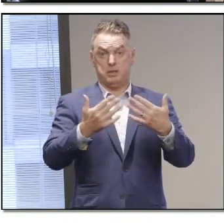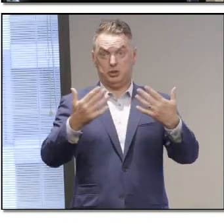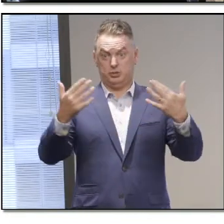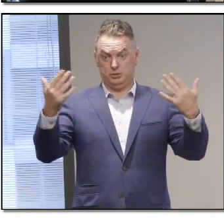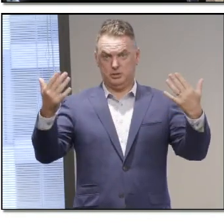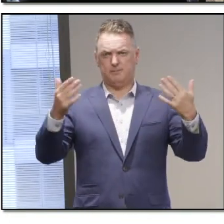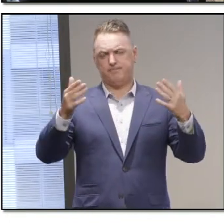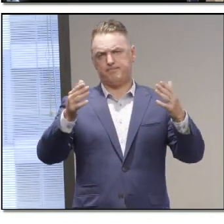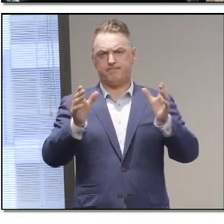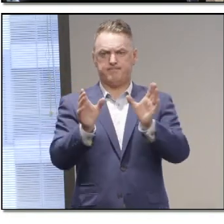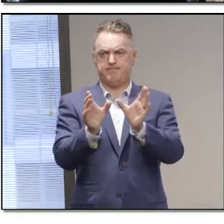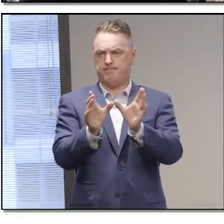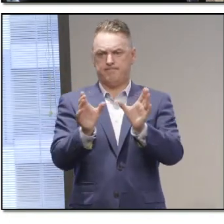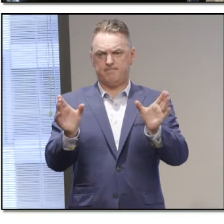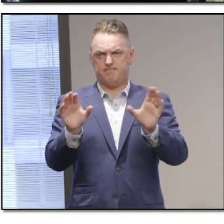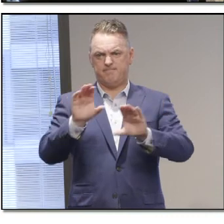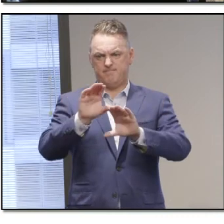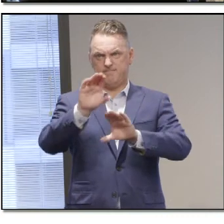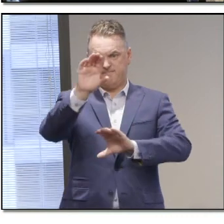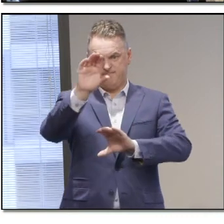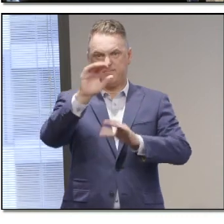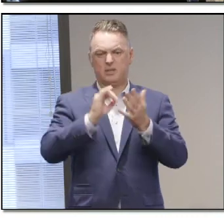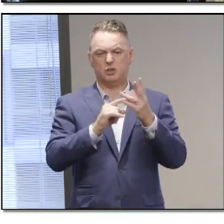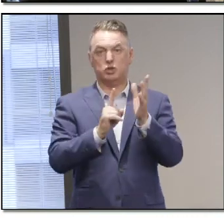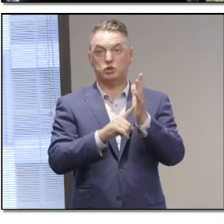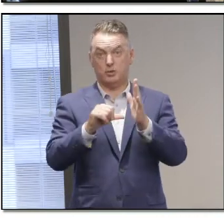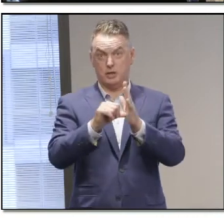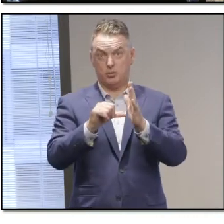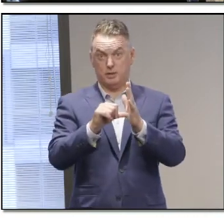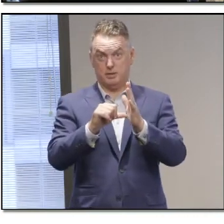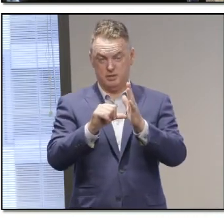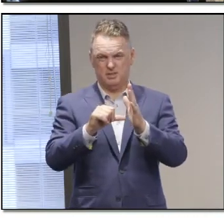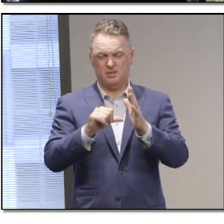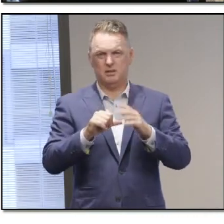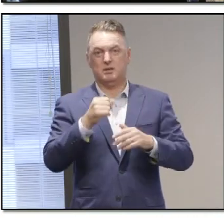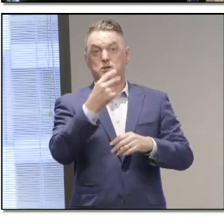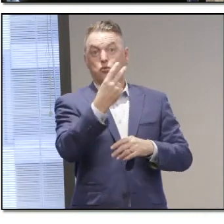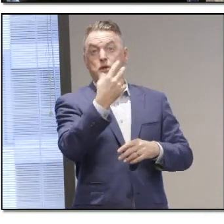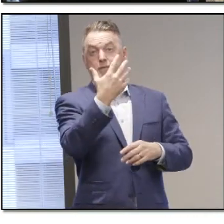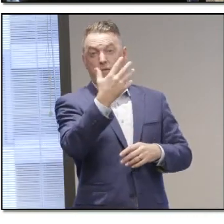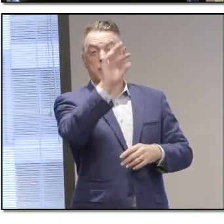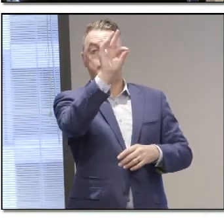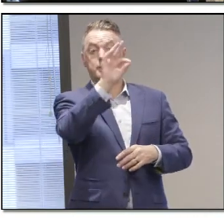separated into quartiles by socioeconomic status, 25 percent of the top level rely